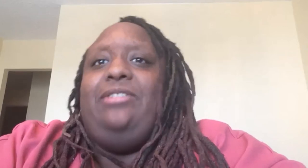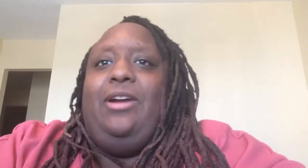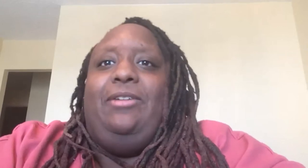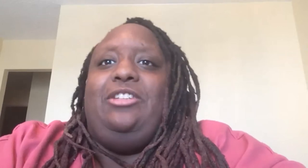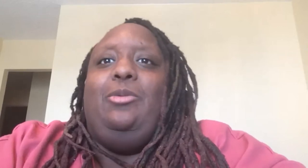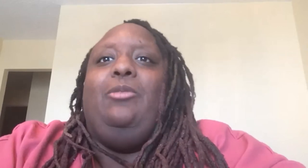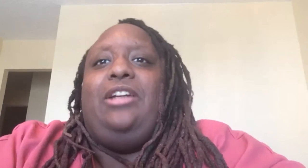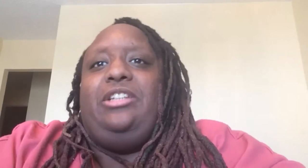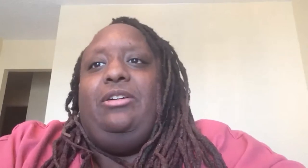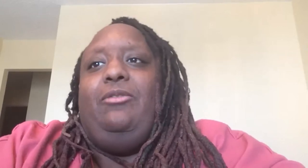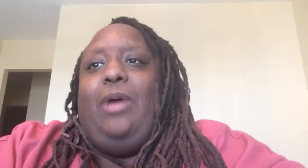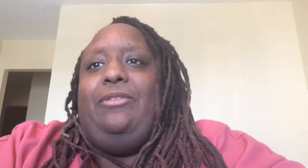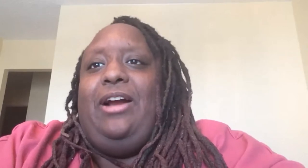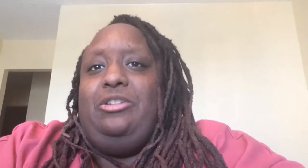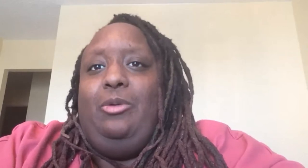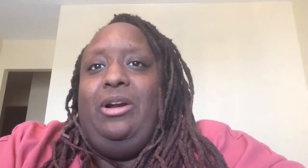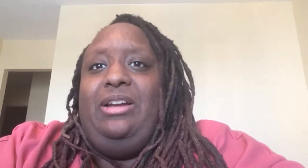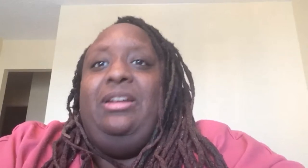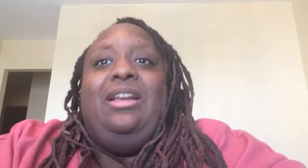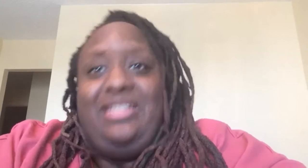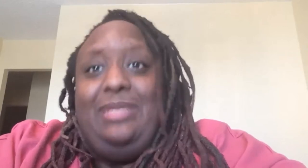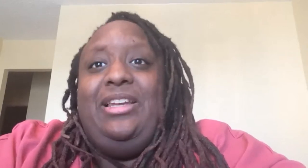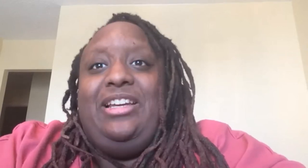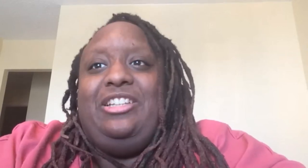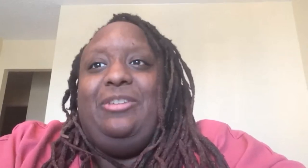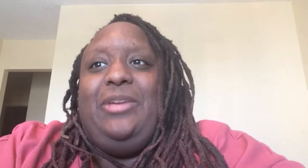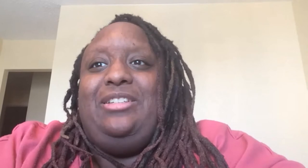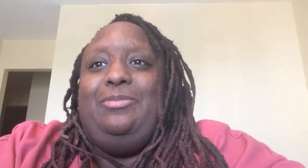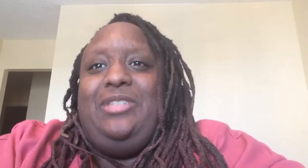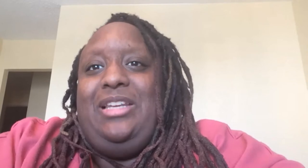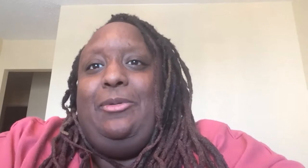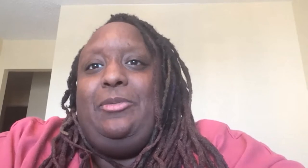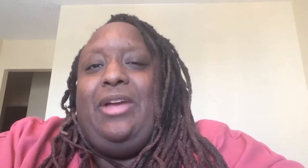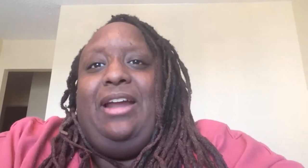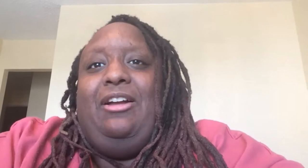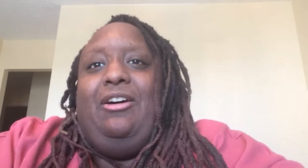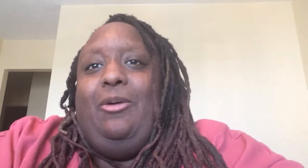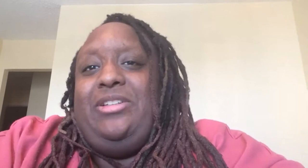We’re watching wildfires in Oregon—disability issue, because disabled people can’t always evacuate